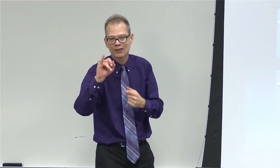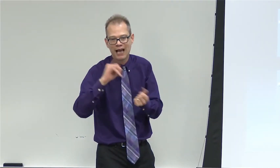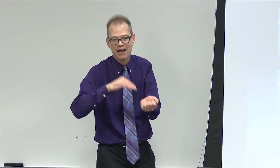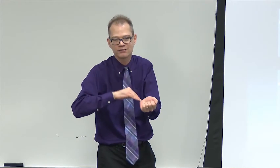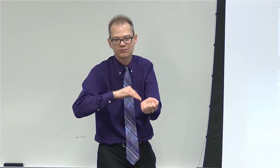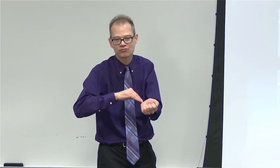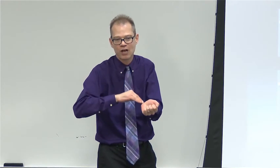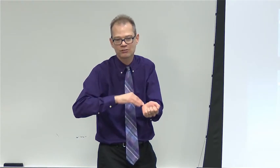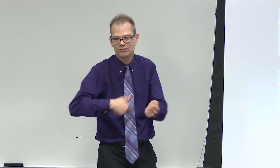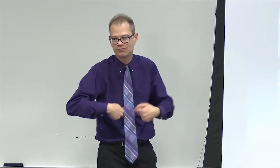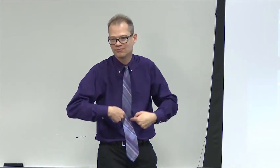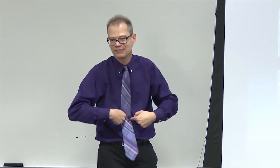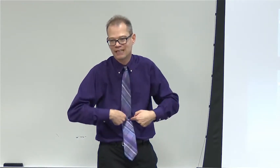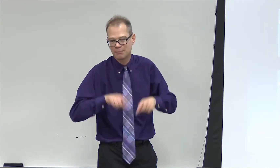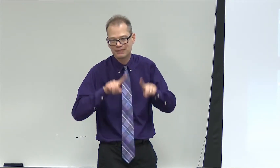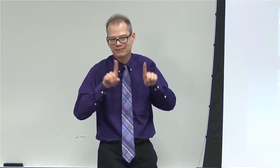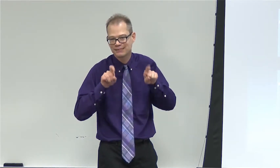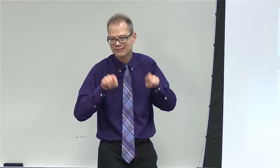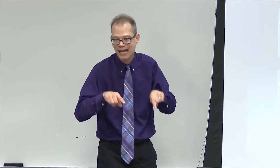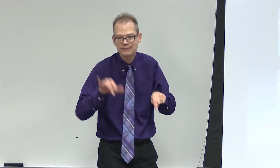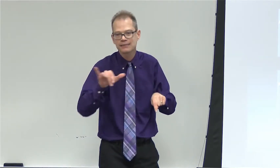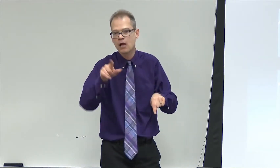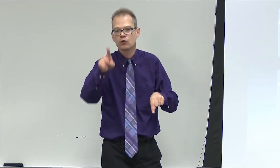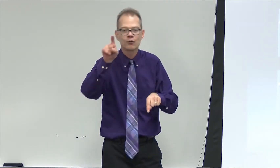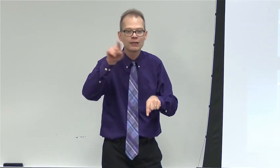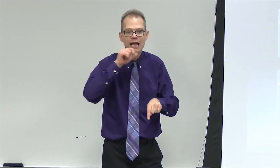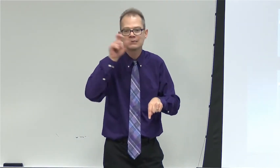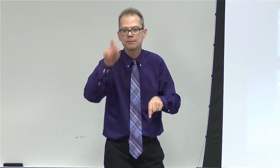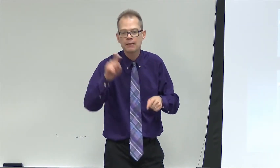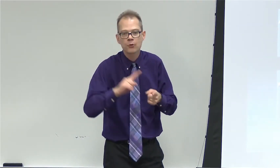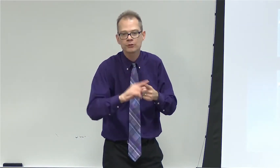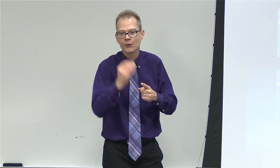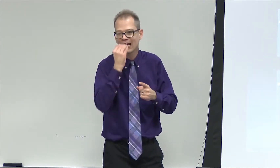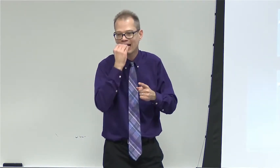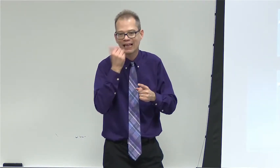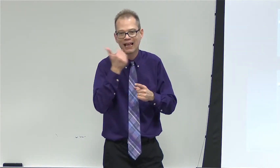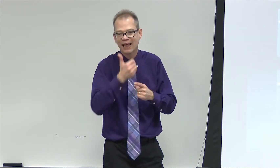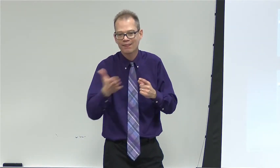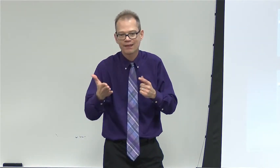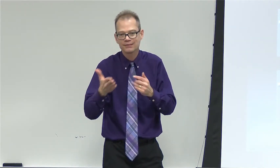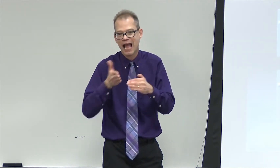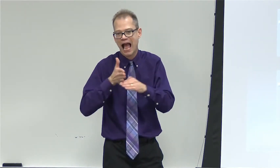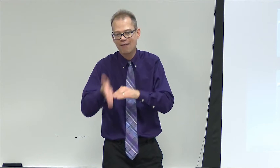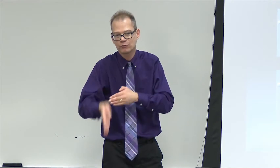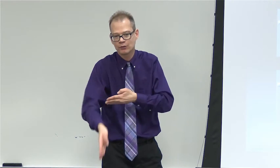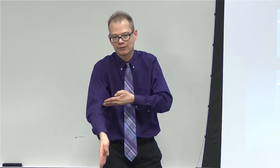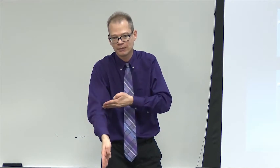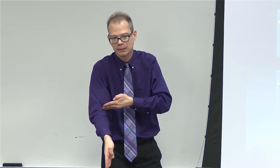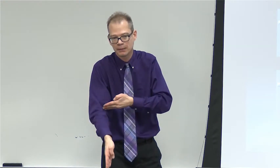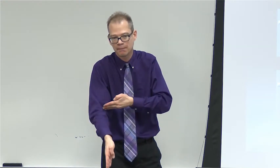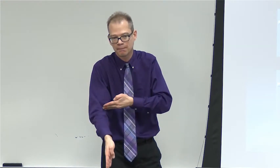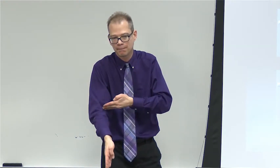It's just like going to a gastrointestinal doctor, and you're not supposed to eat anything after midnight.